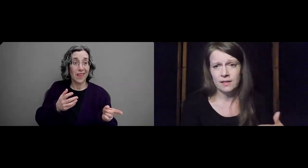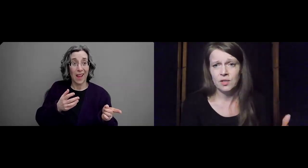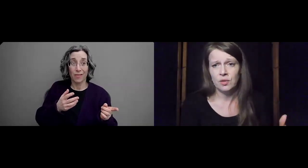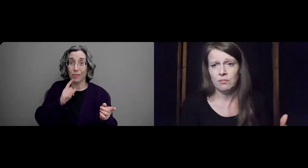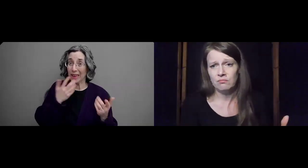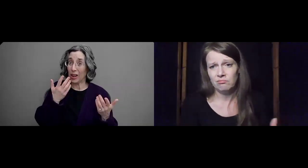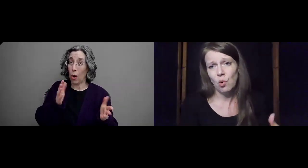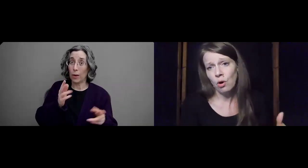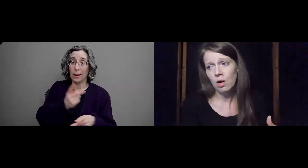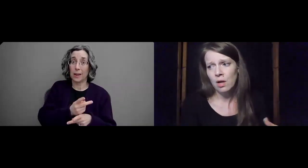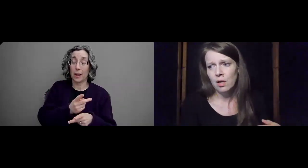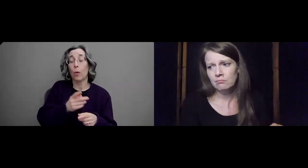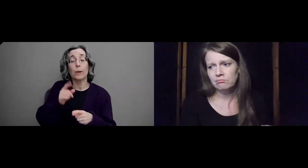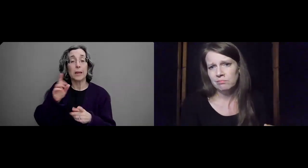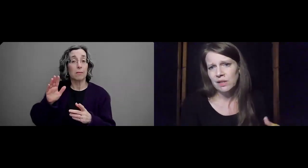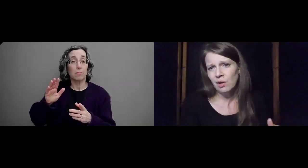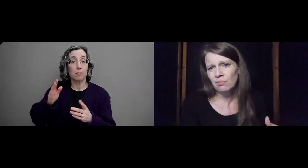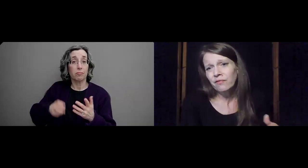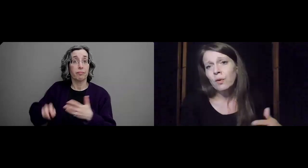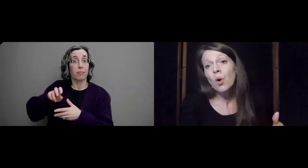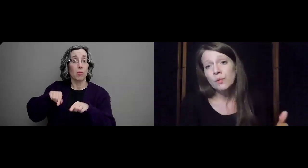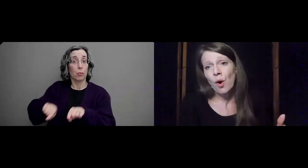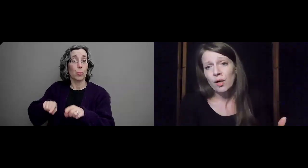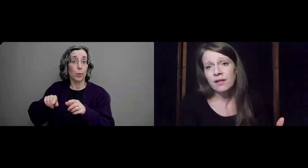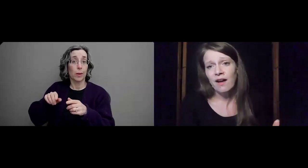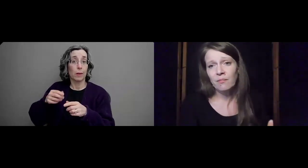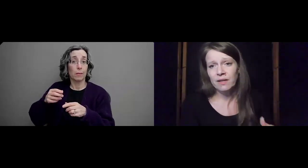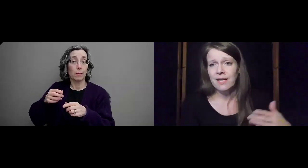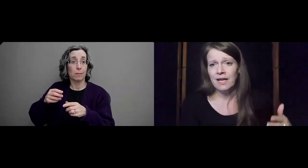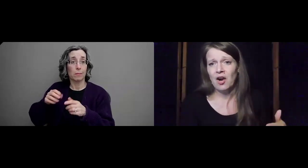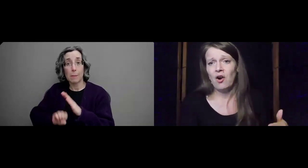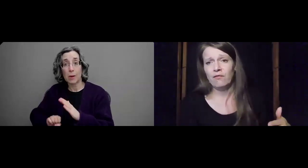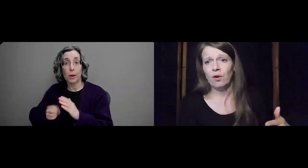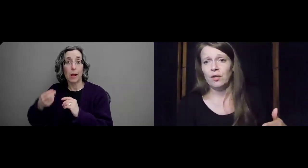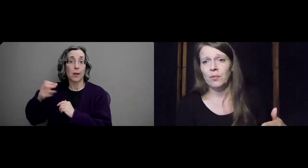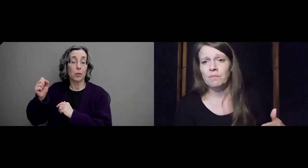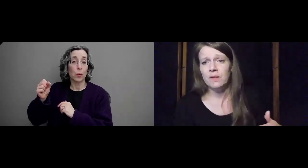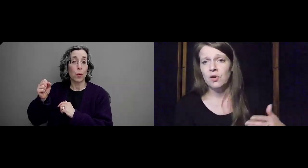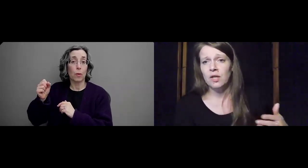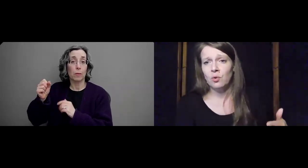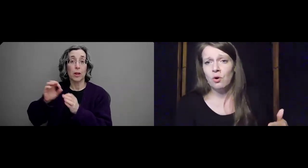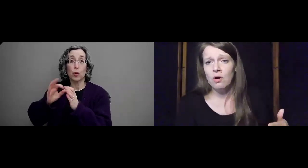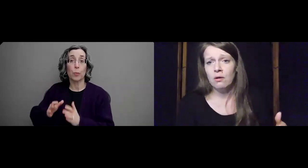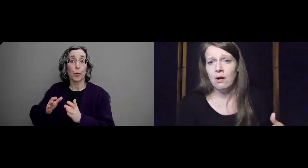services or accommodations have kind of been taken care of for you as a student, you